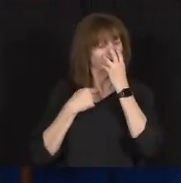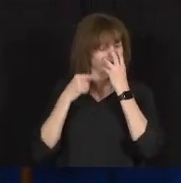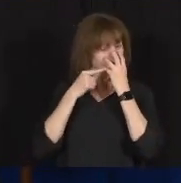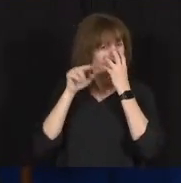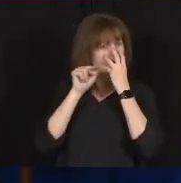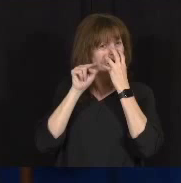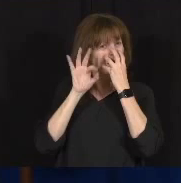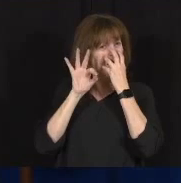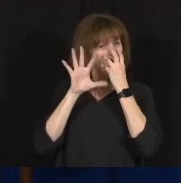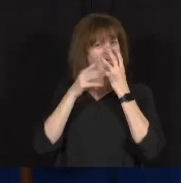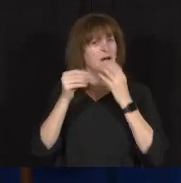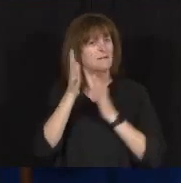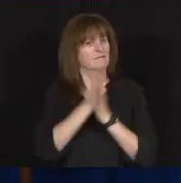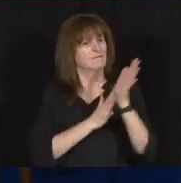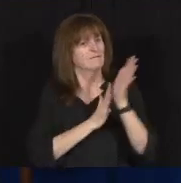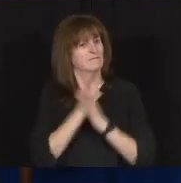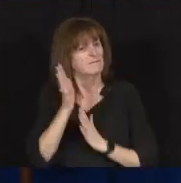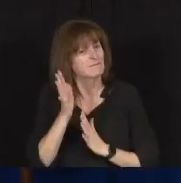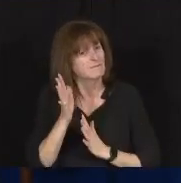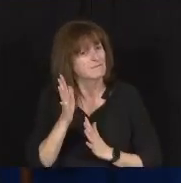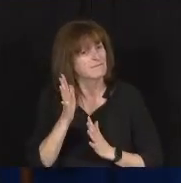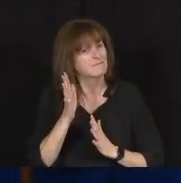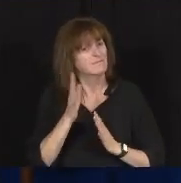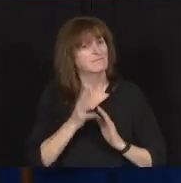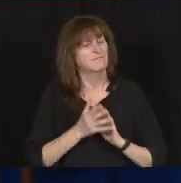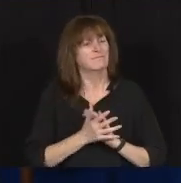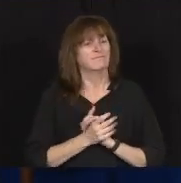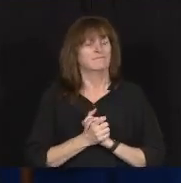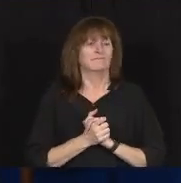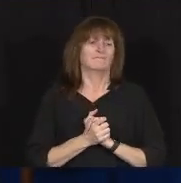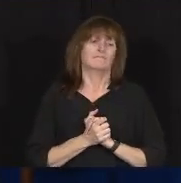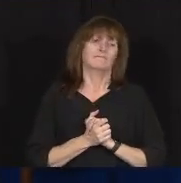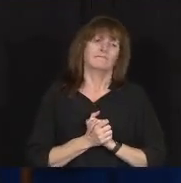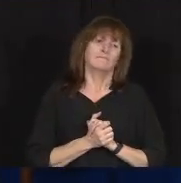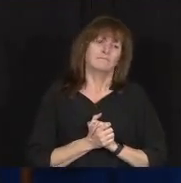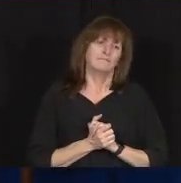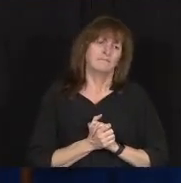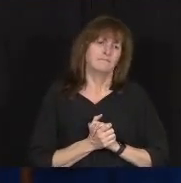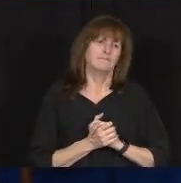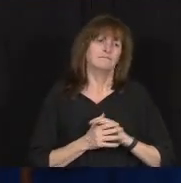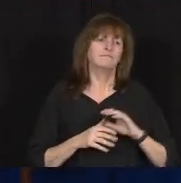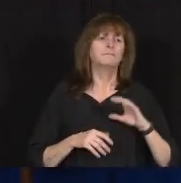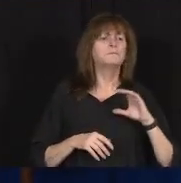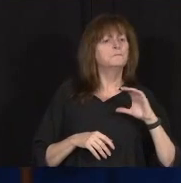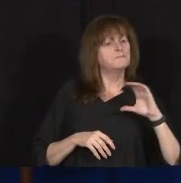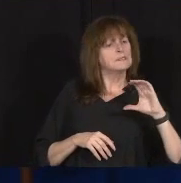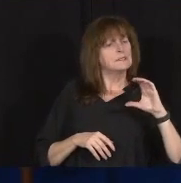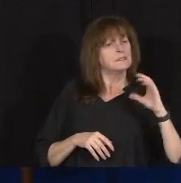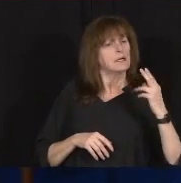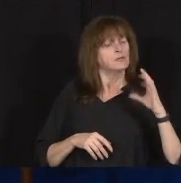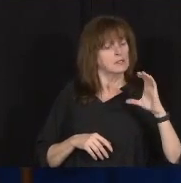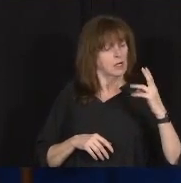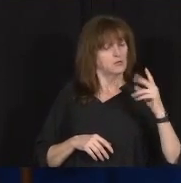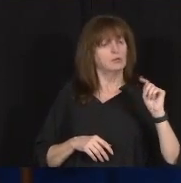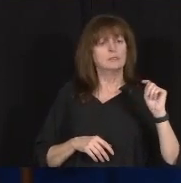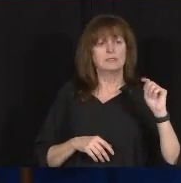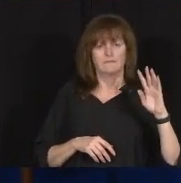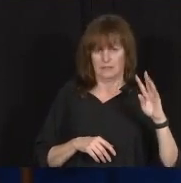Next question R andy Hi premier. M